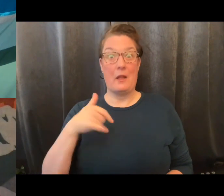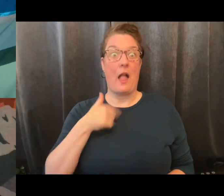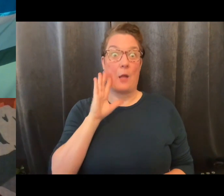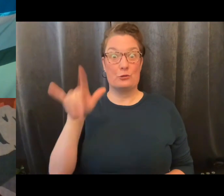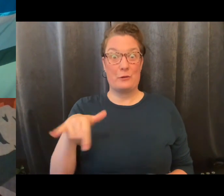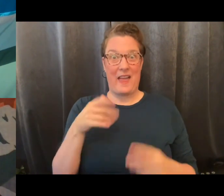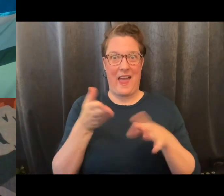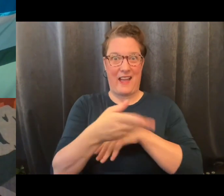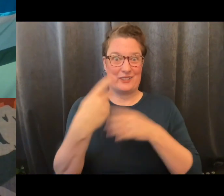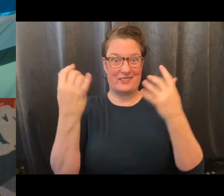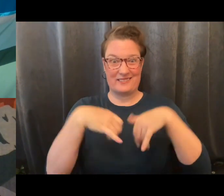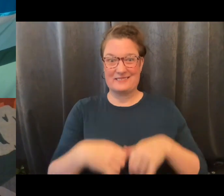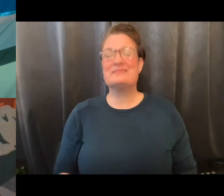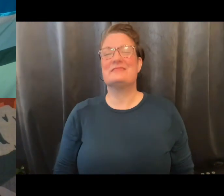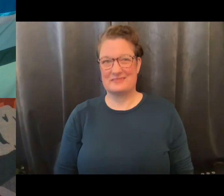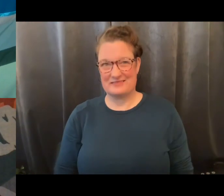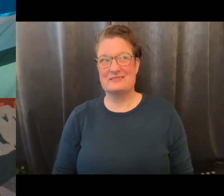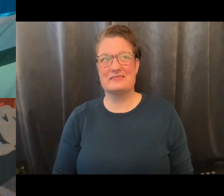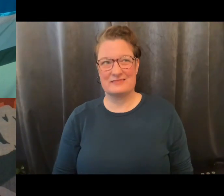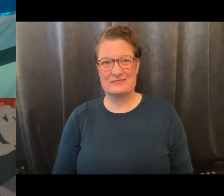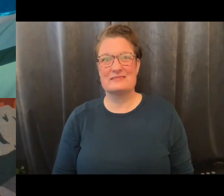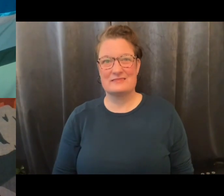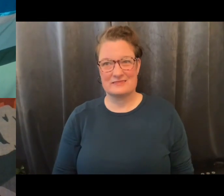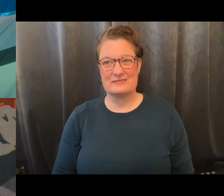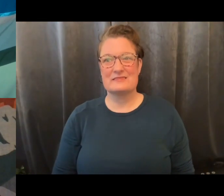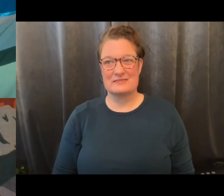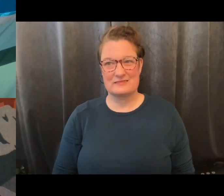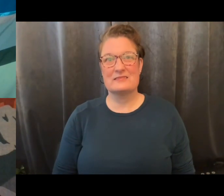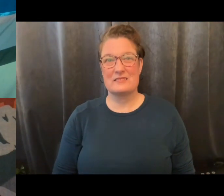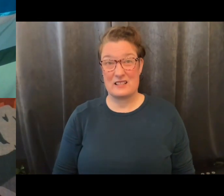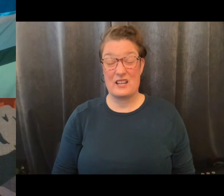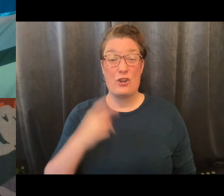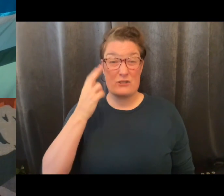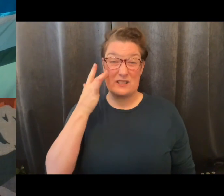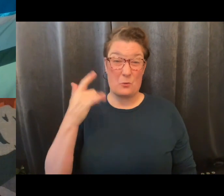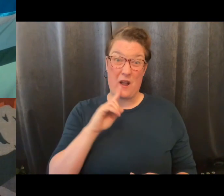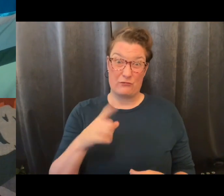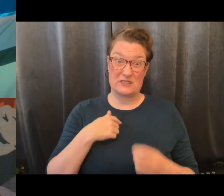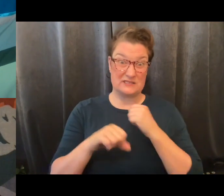Rebekah: Yeah, and I mean, the reason it took me so long to get a shofar, I mean,